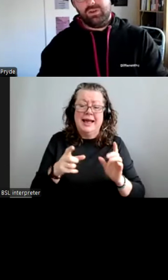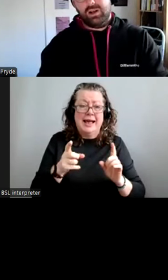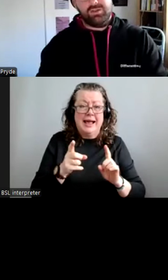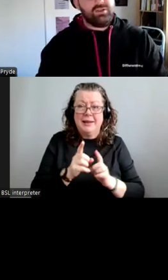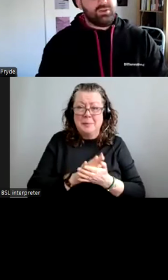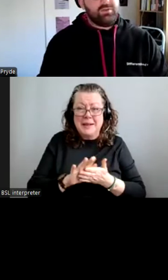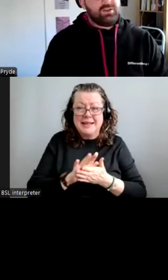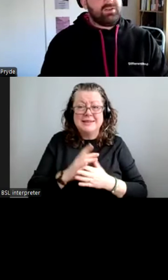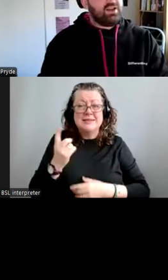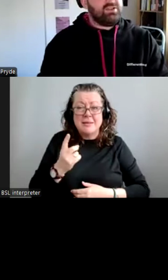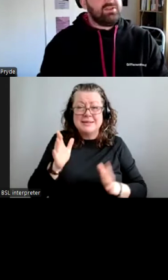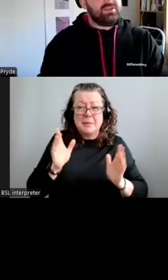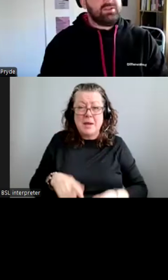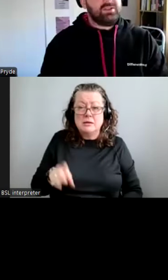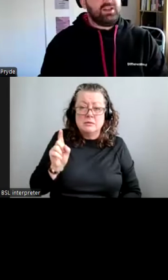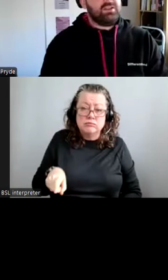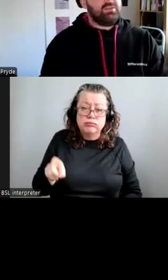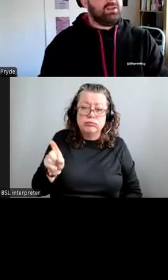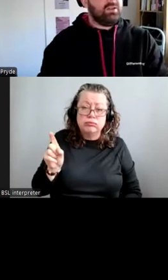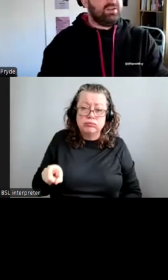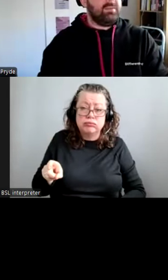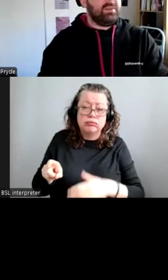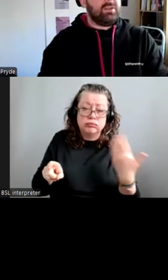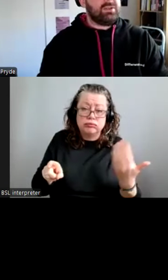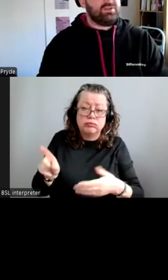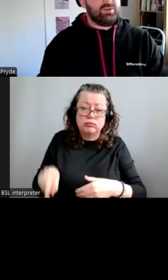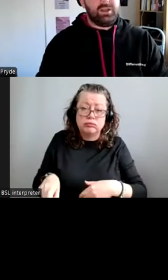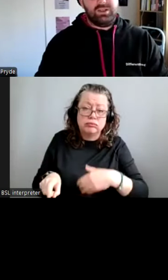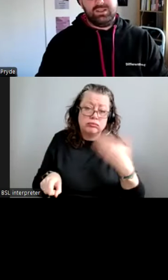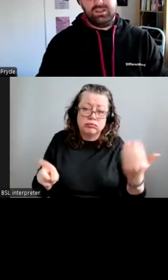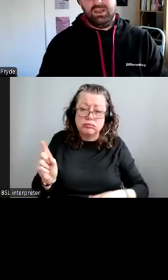through 112 interactions just to get to the main content across those four pages.